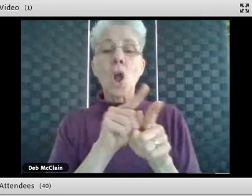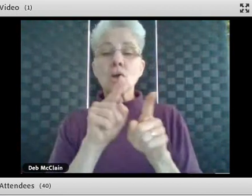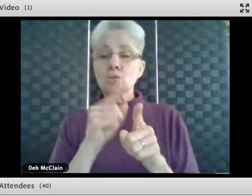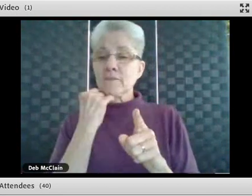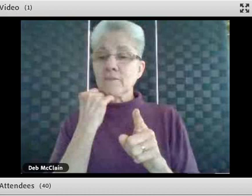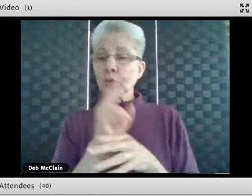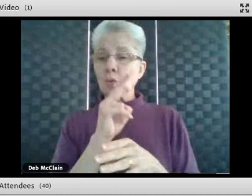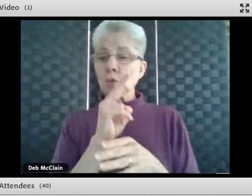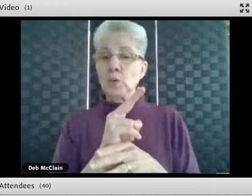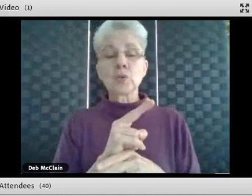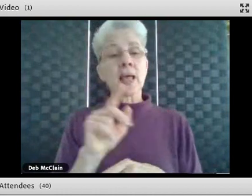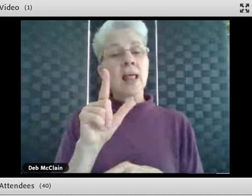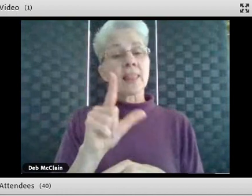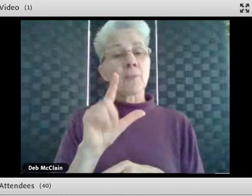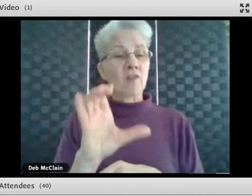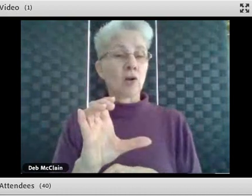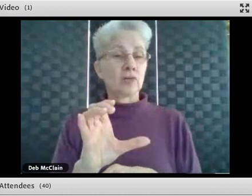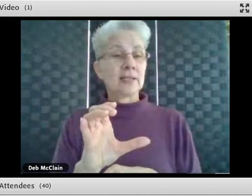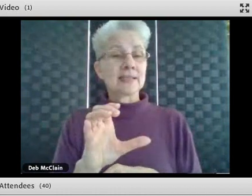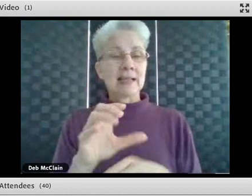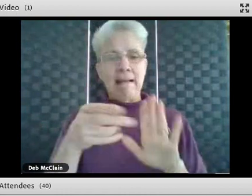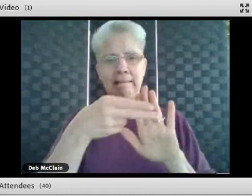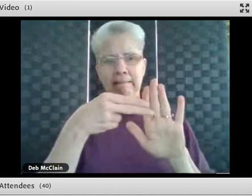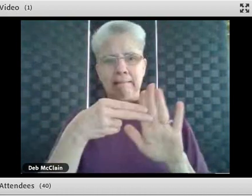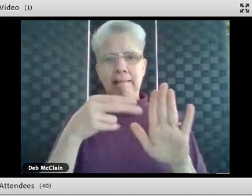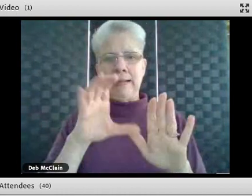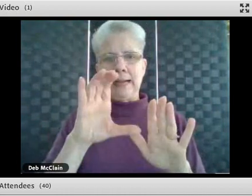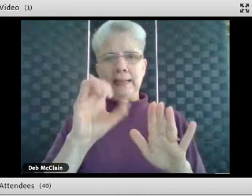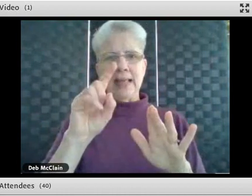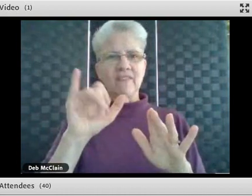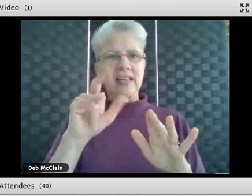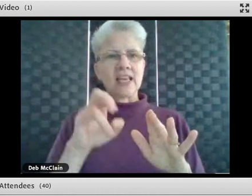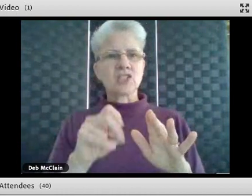Library of Congress Subject Headings classification, this is really handy, especially in Class Web,